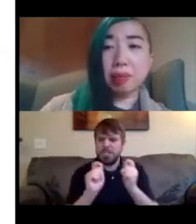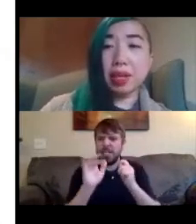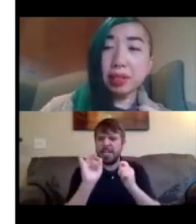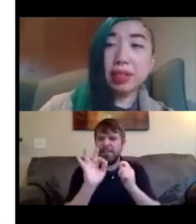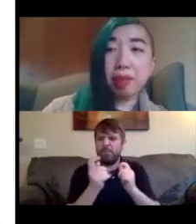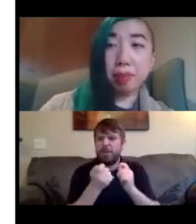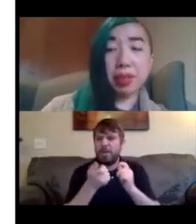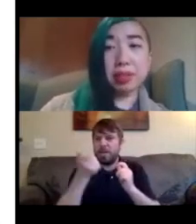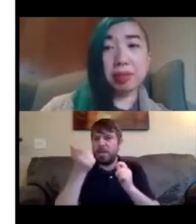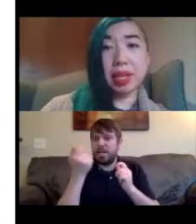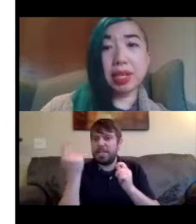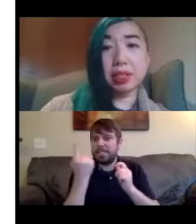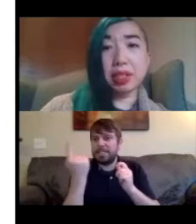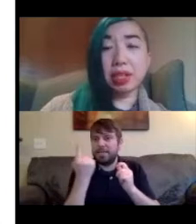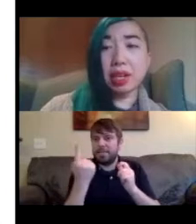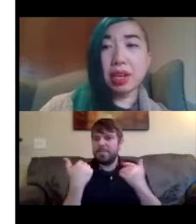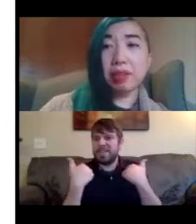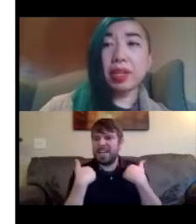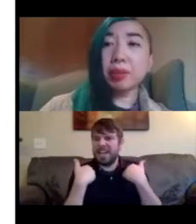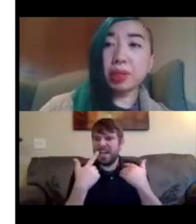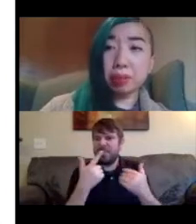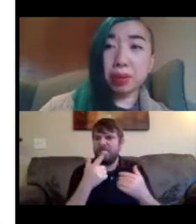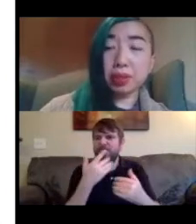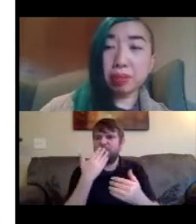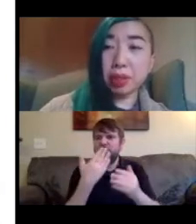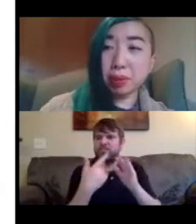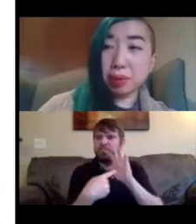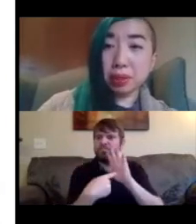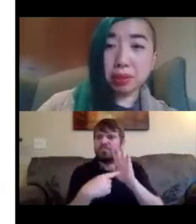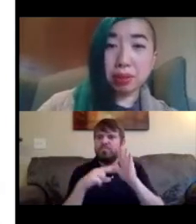it does have a political implication, even as we're exploring something personal,